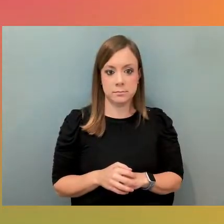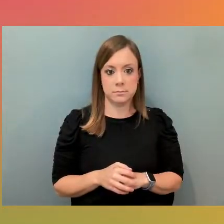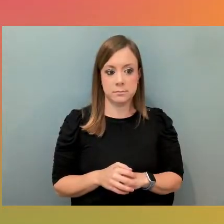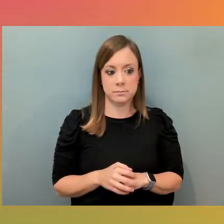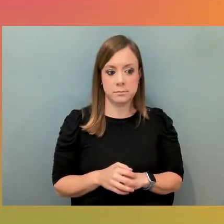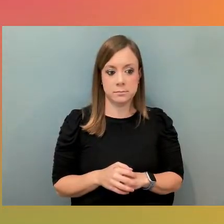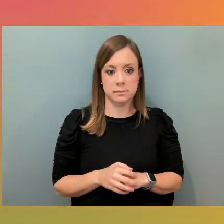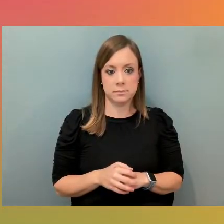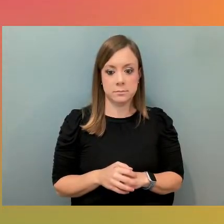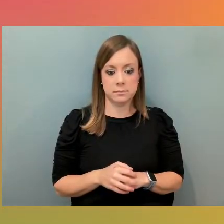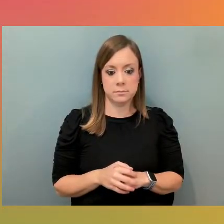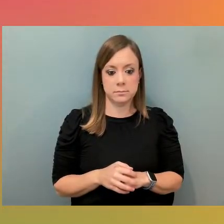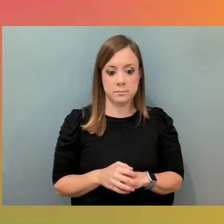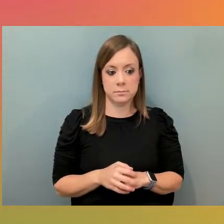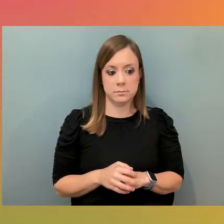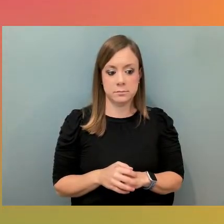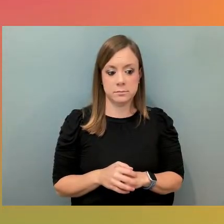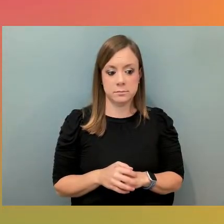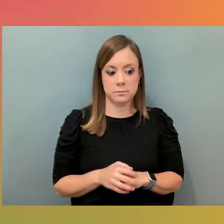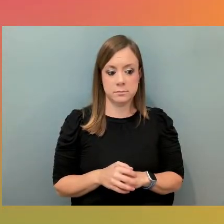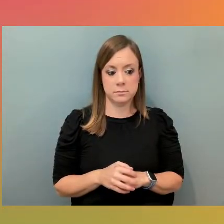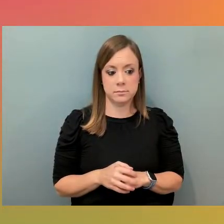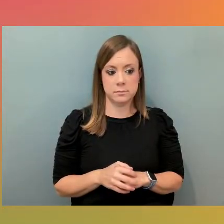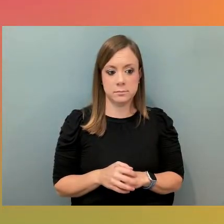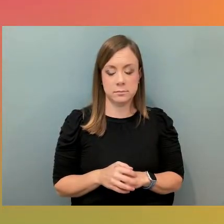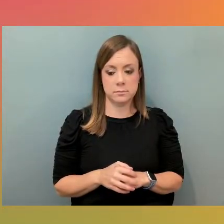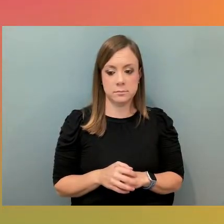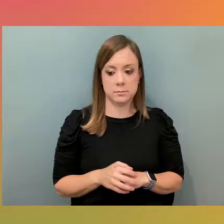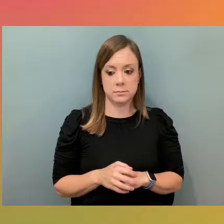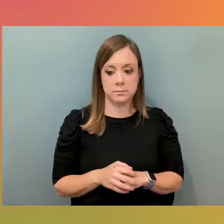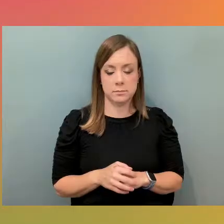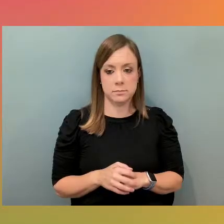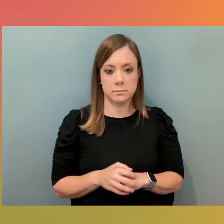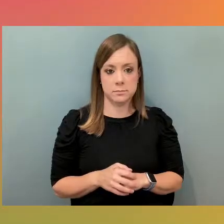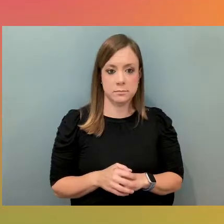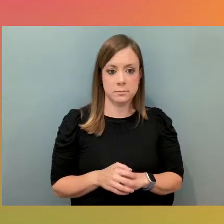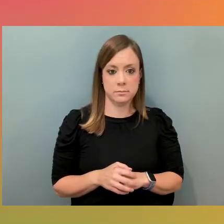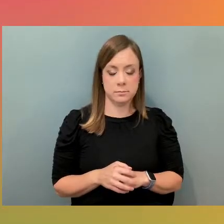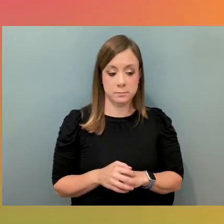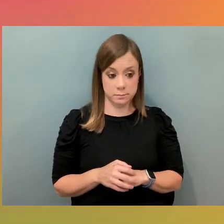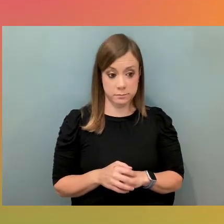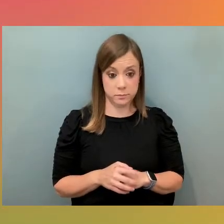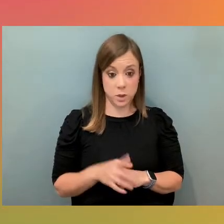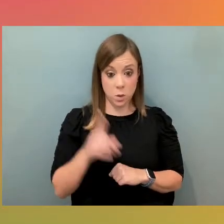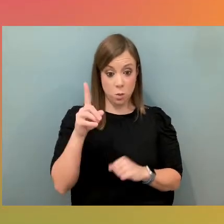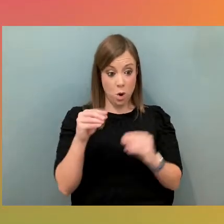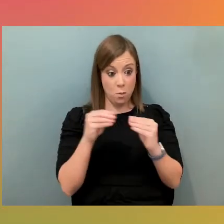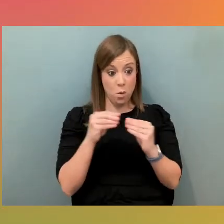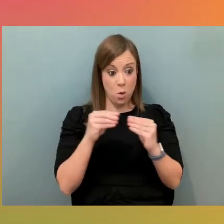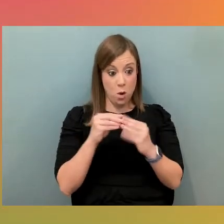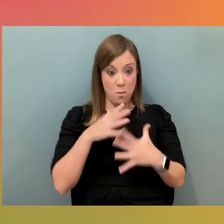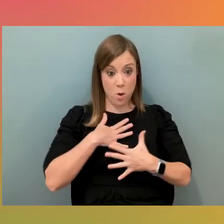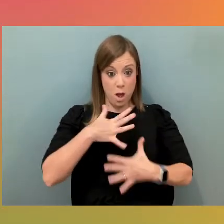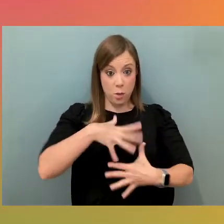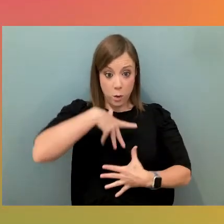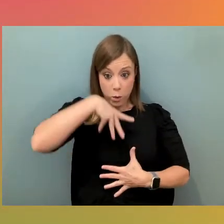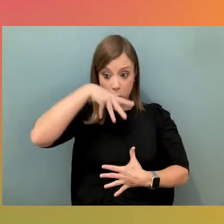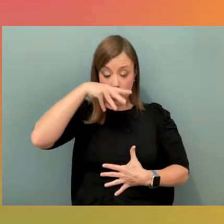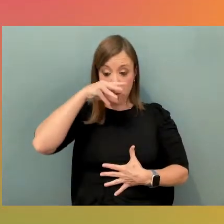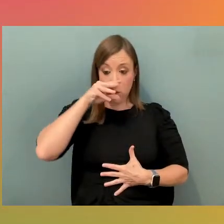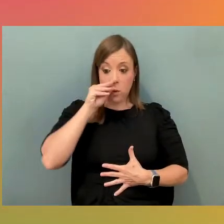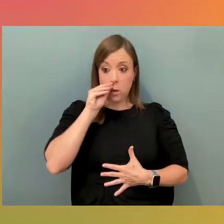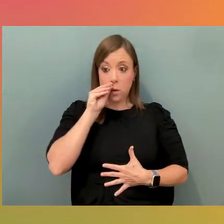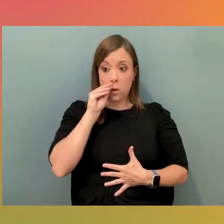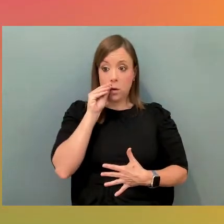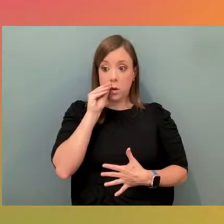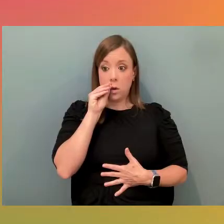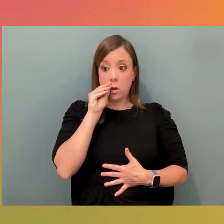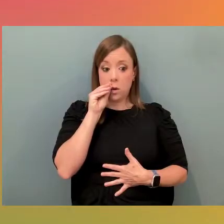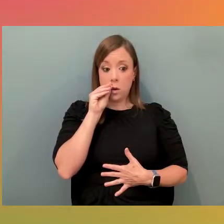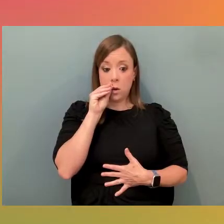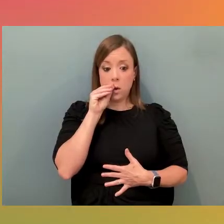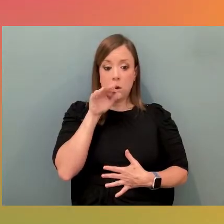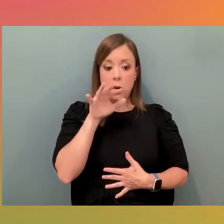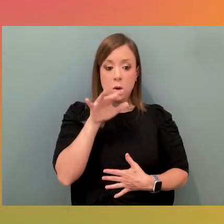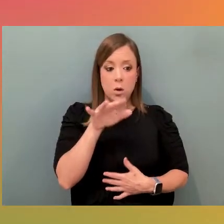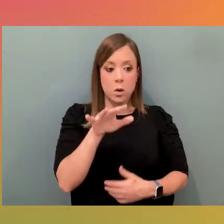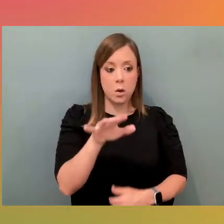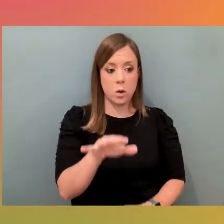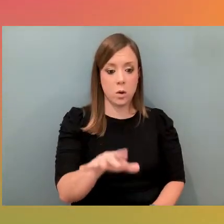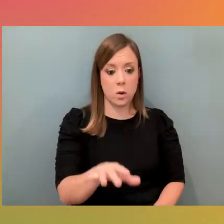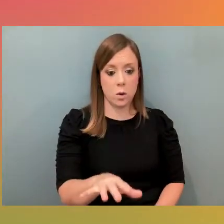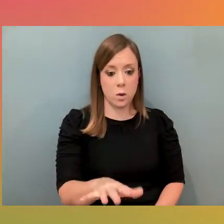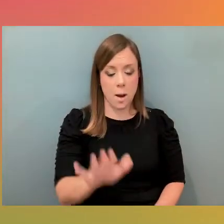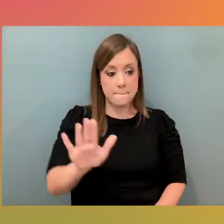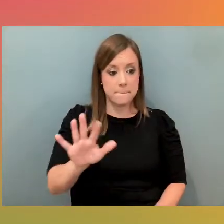LEFT SIDE OF YOUR BODY.